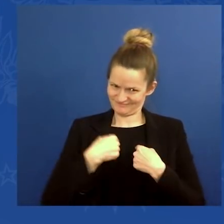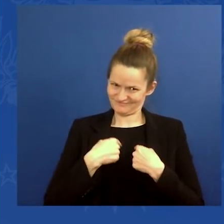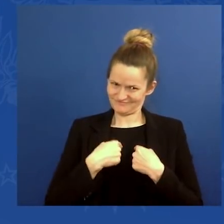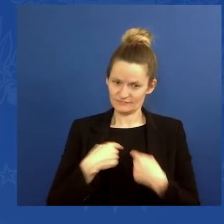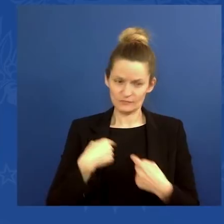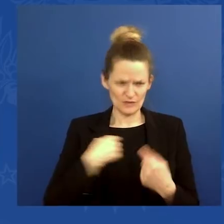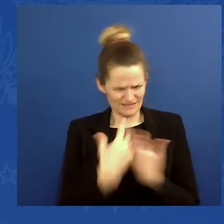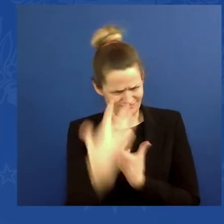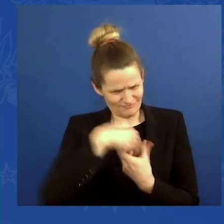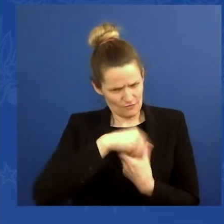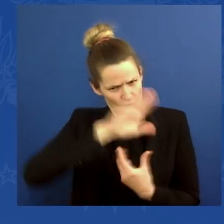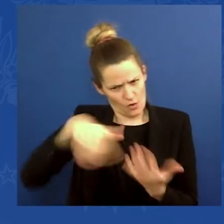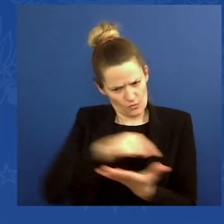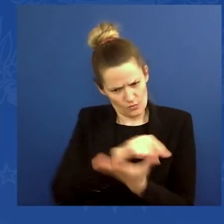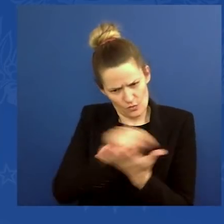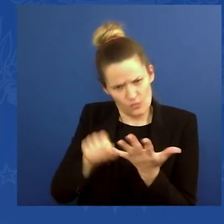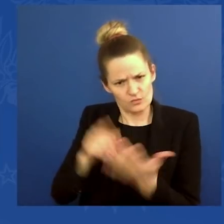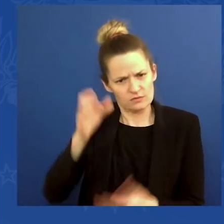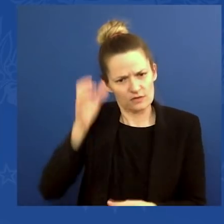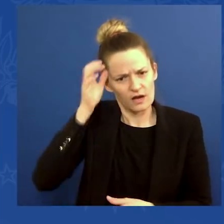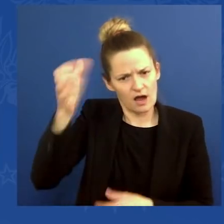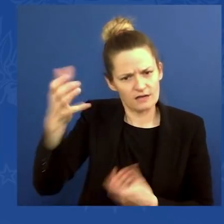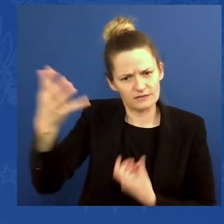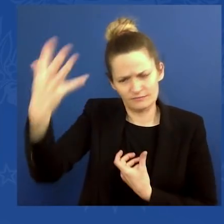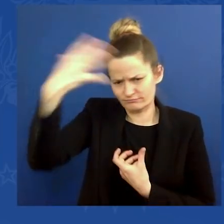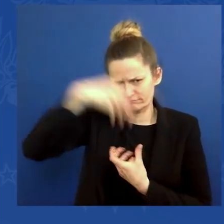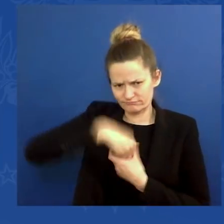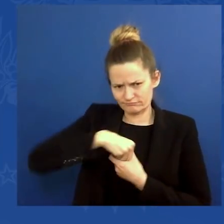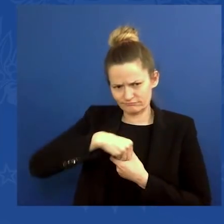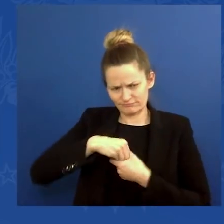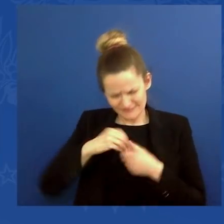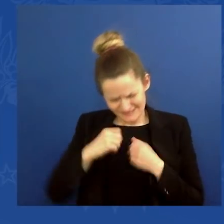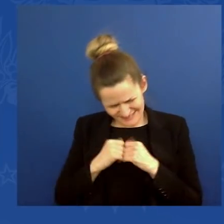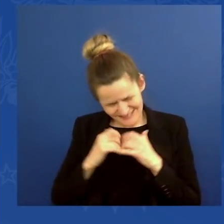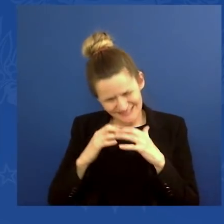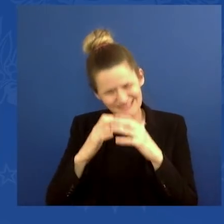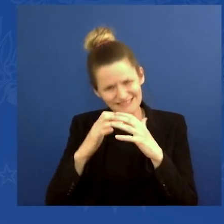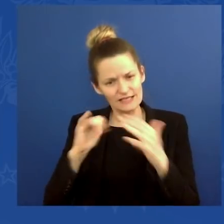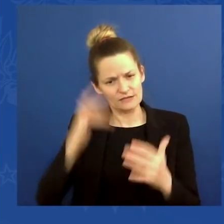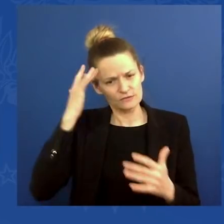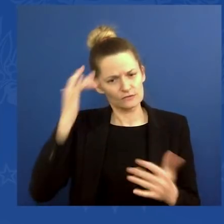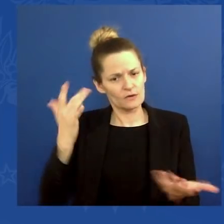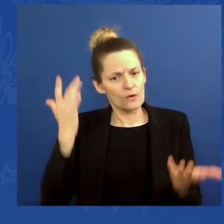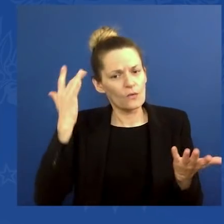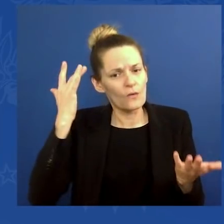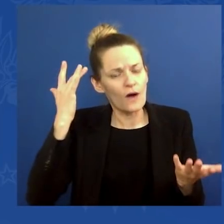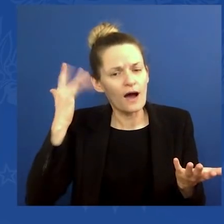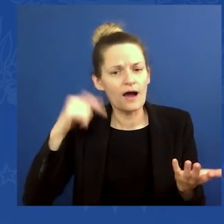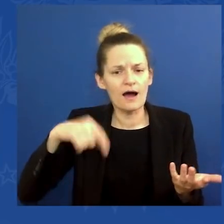but the basis for their organization has been their ethnicity, their religion, their geography -- whatever -- but not here.